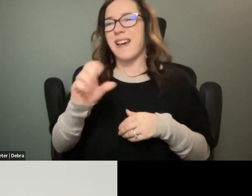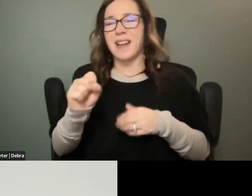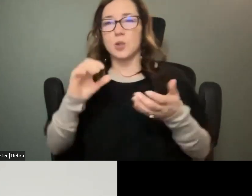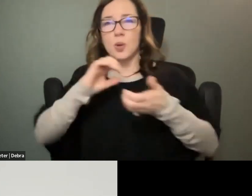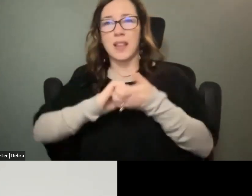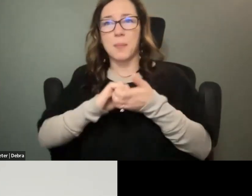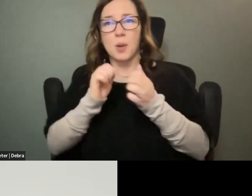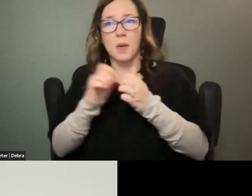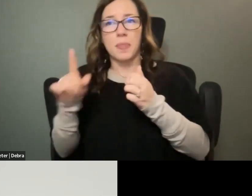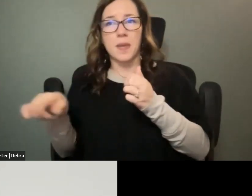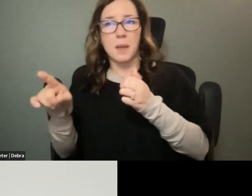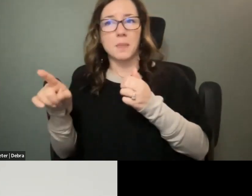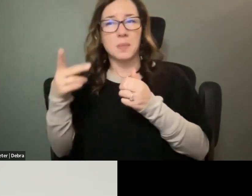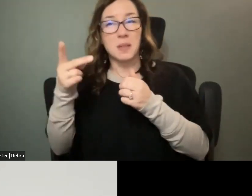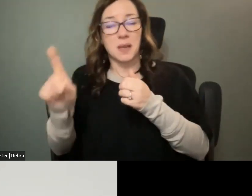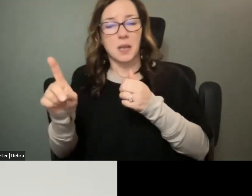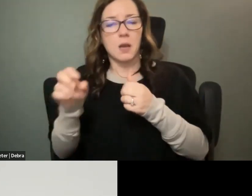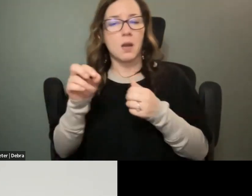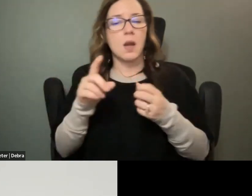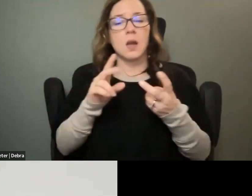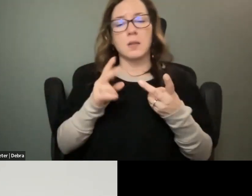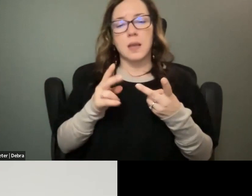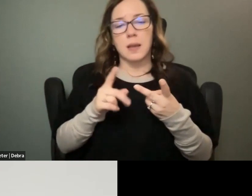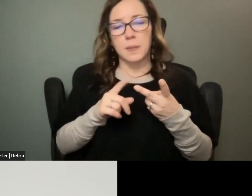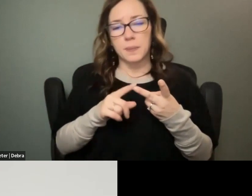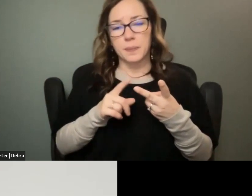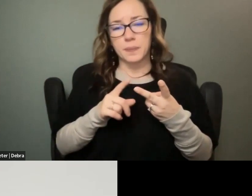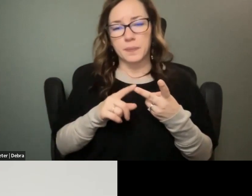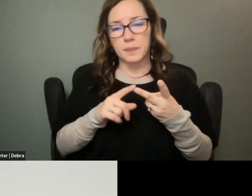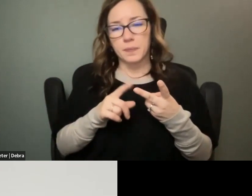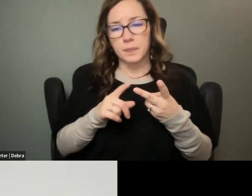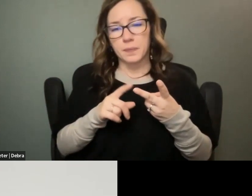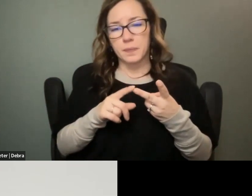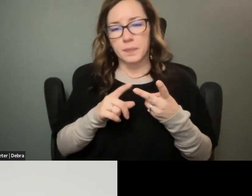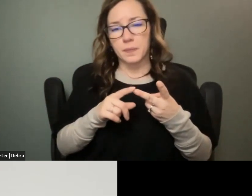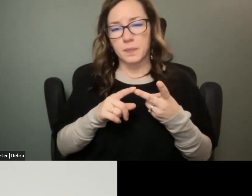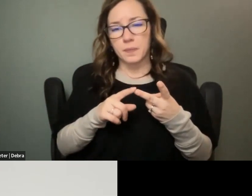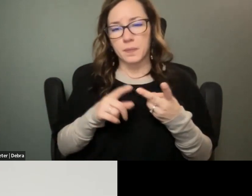PD and the second thing is uh